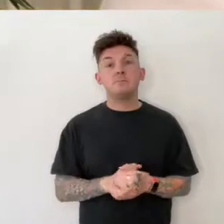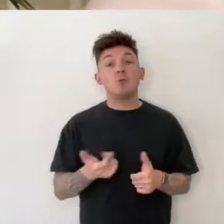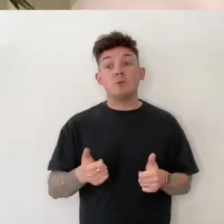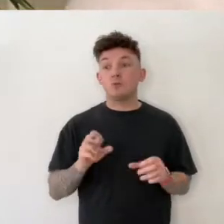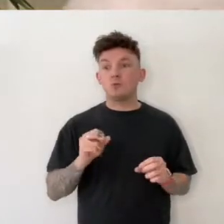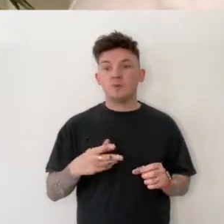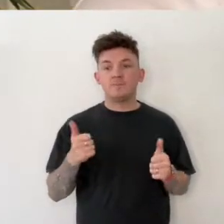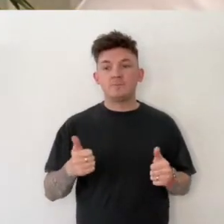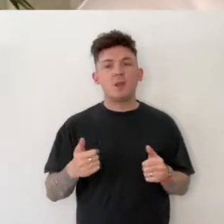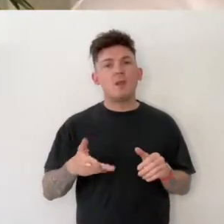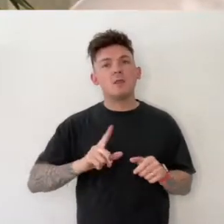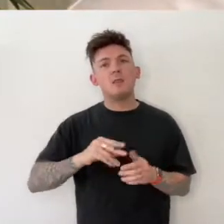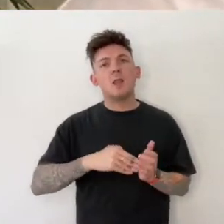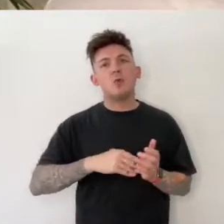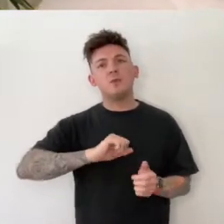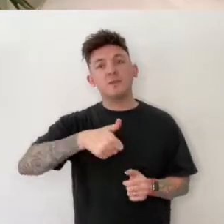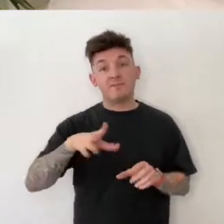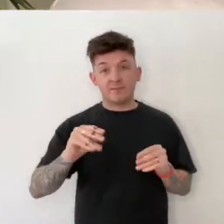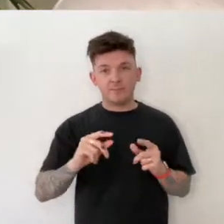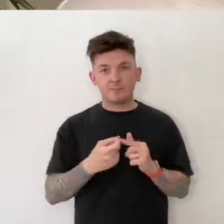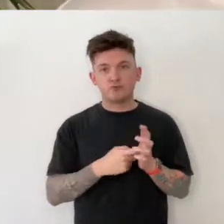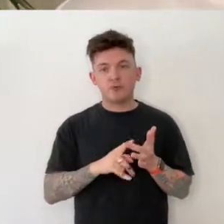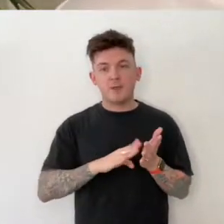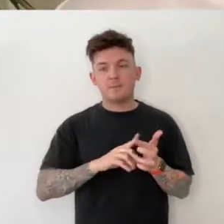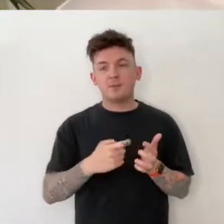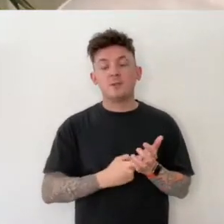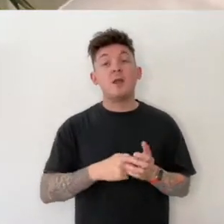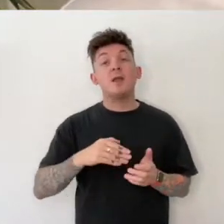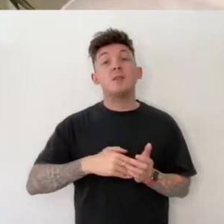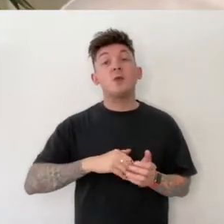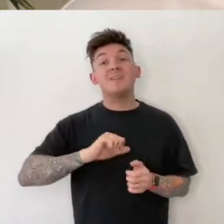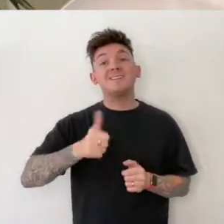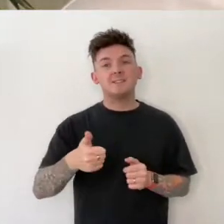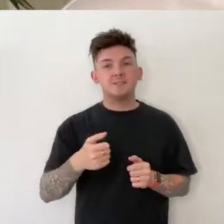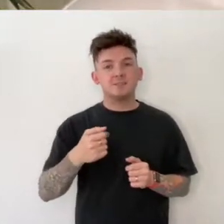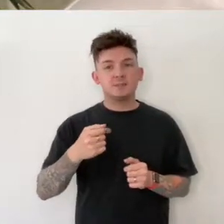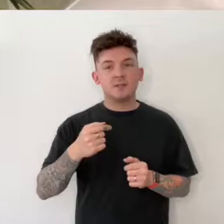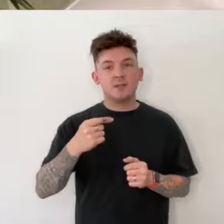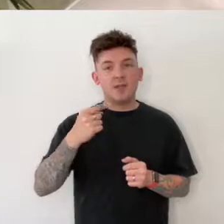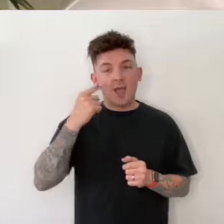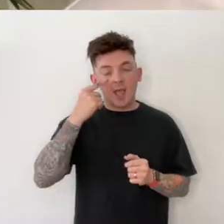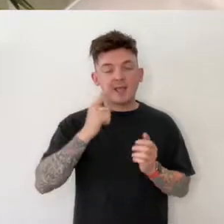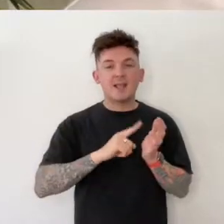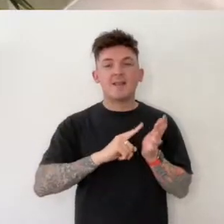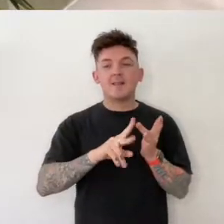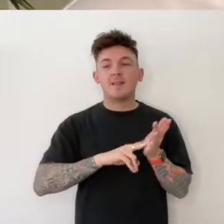eye primer what's our next step? eyeliner! this is a maybelline lasting drama gel pen,